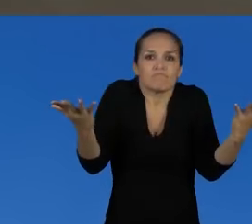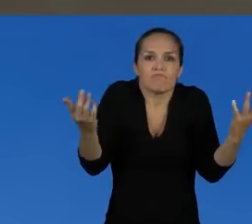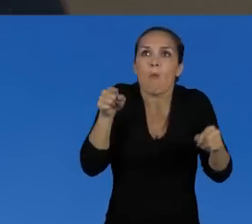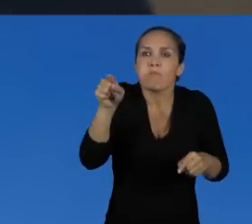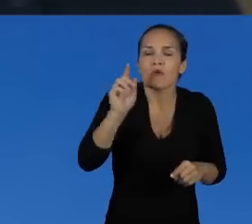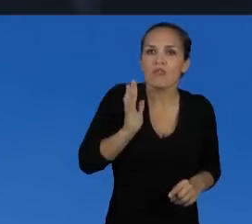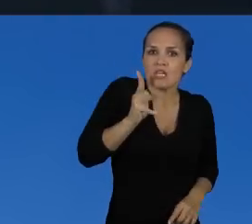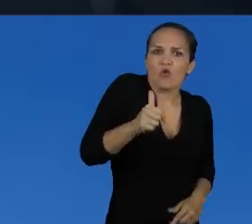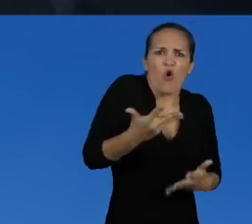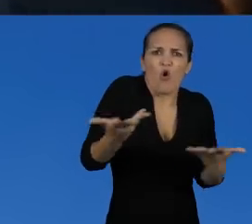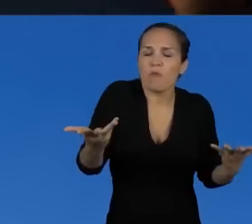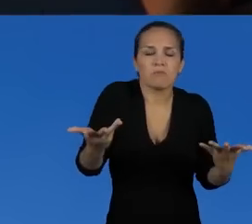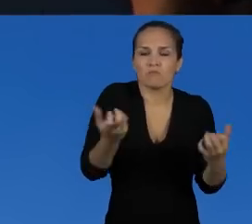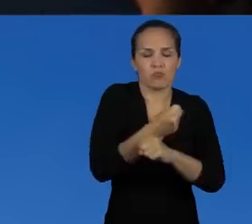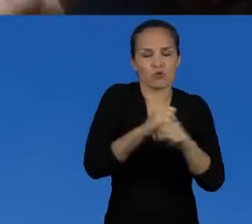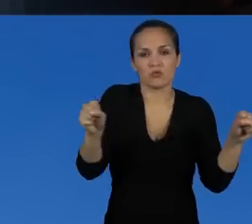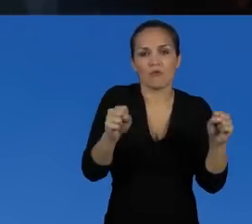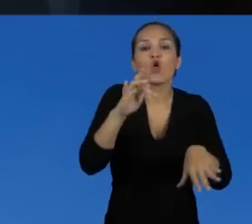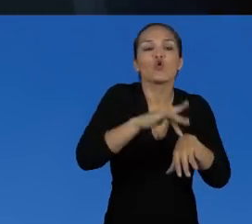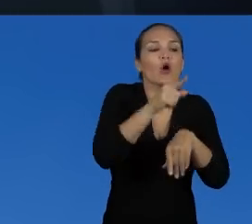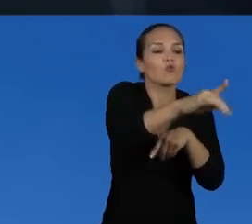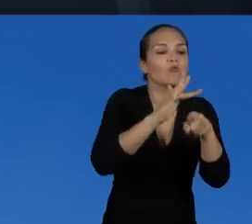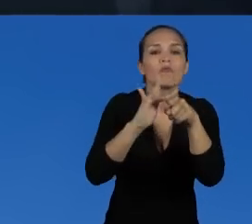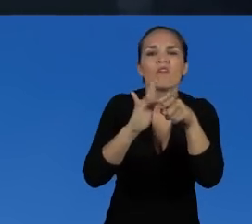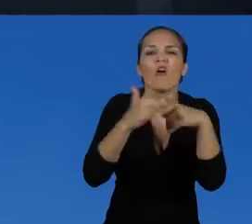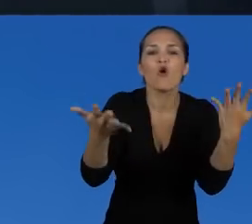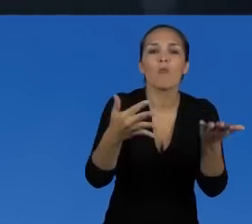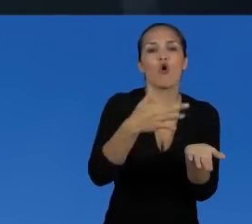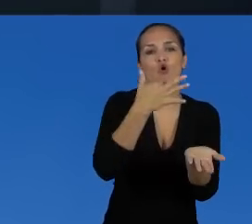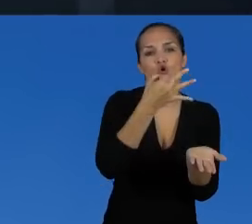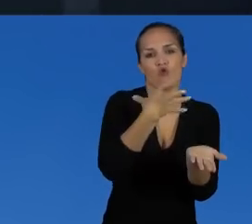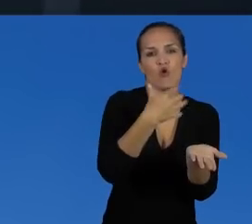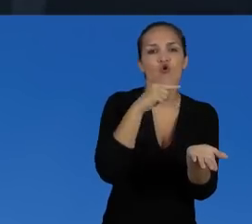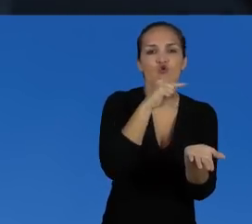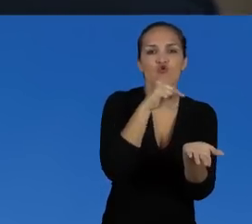So, if you take the red pill, there is no going back.